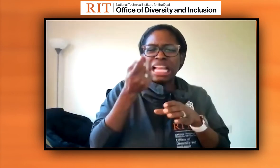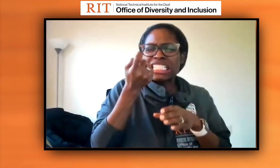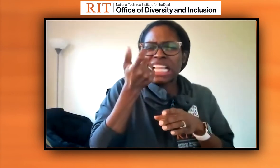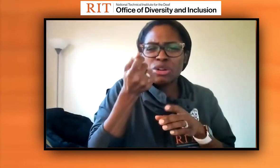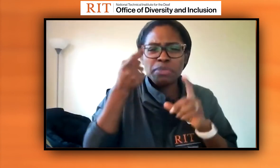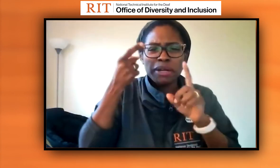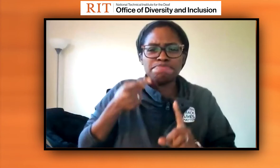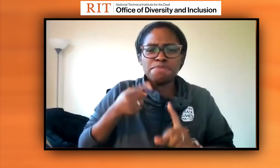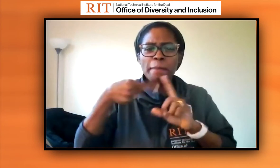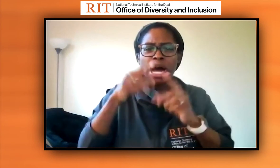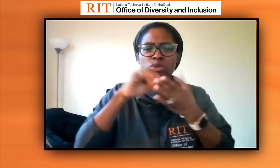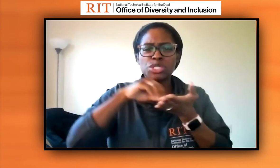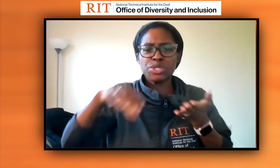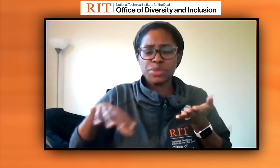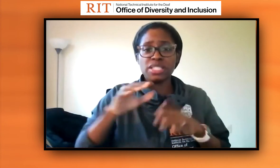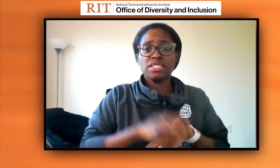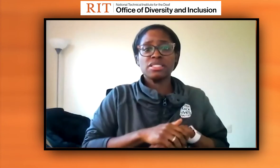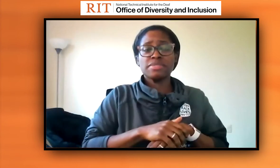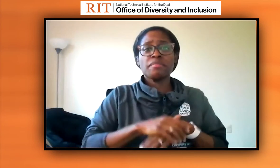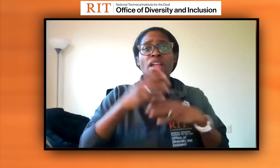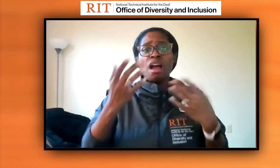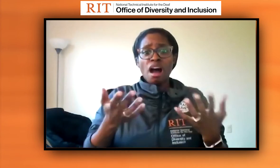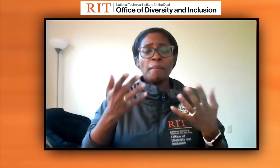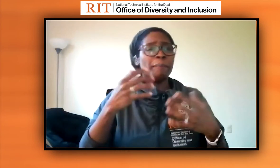So, now I'd like to focus a little bit on students.